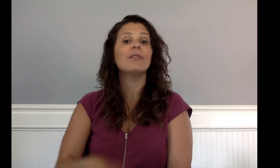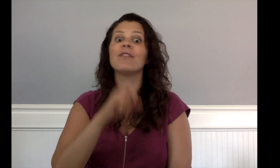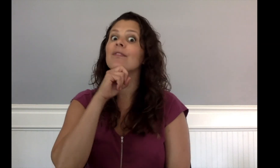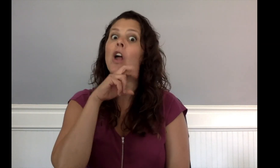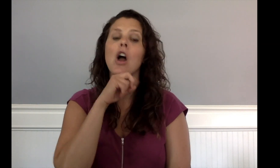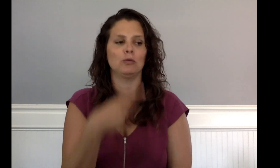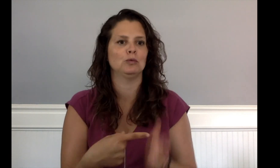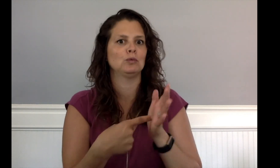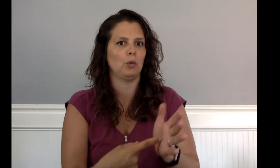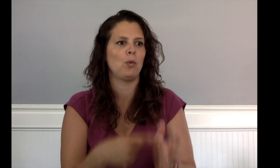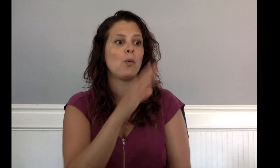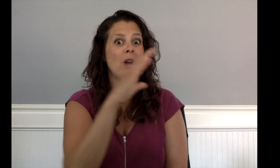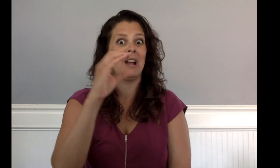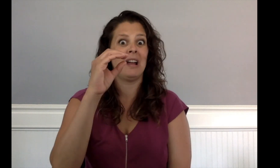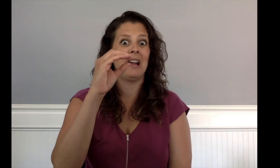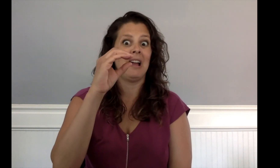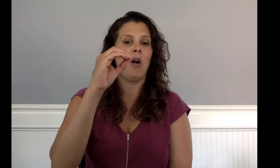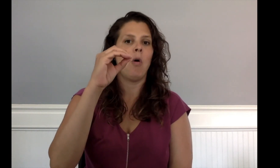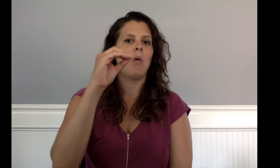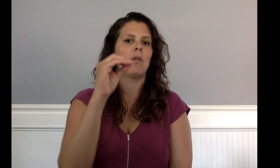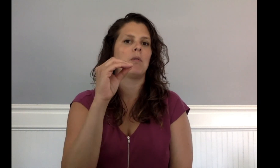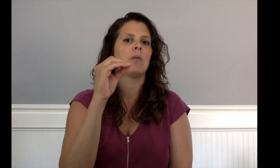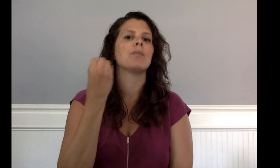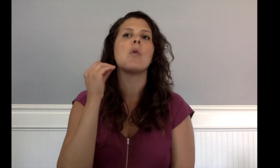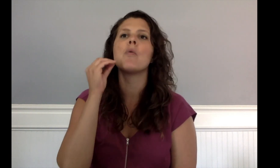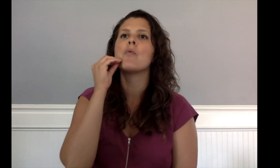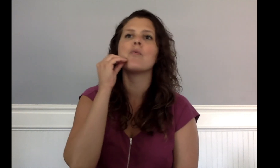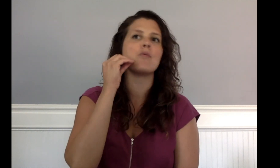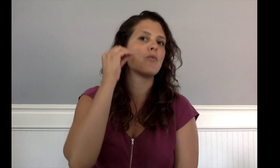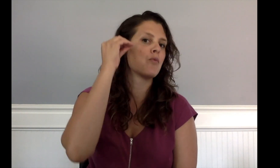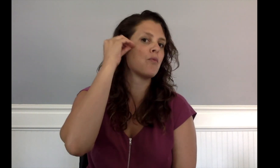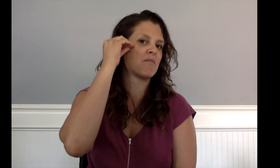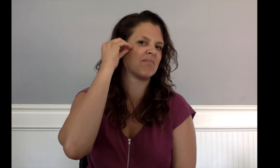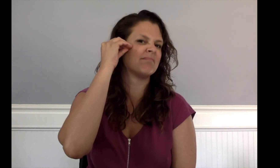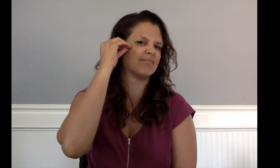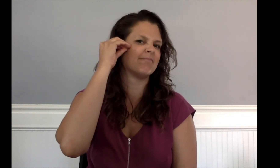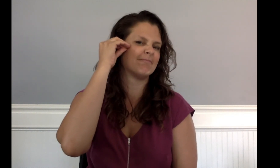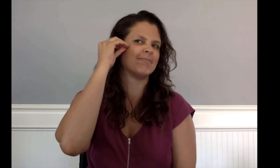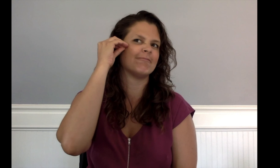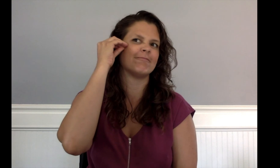Frog showed Charlie.